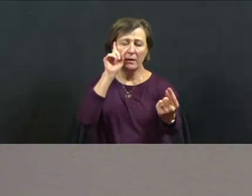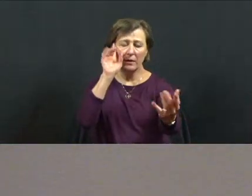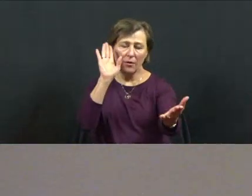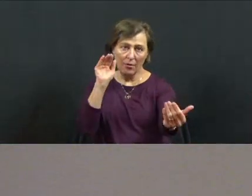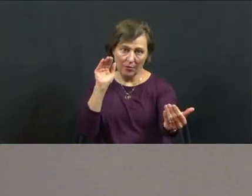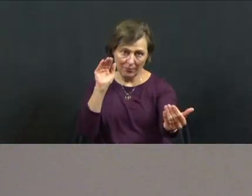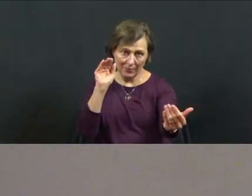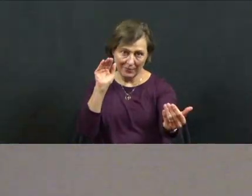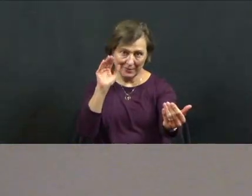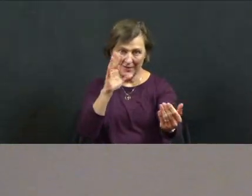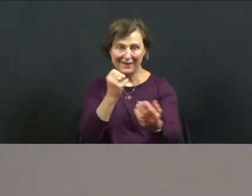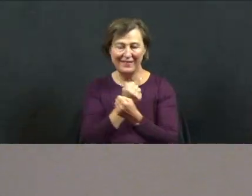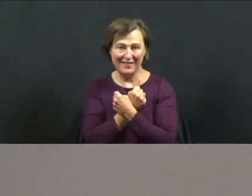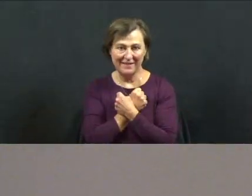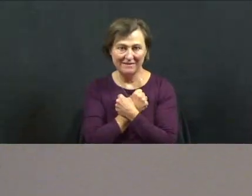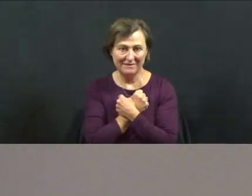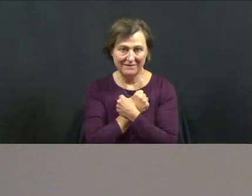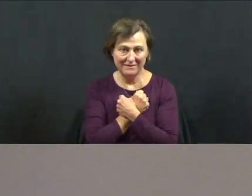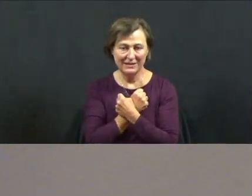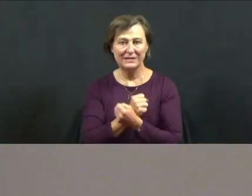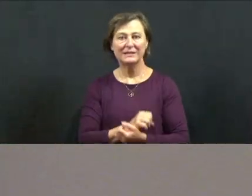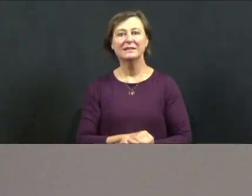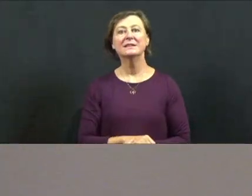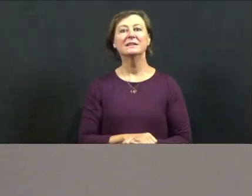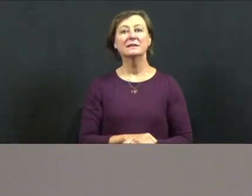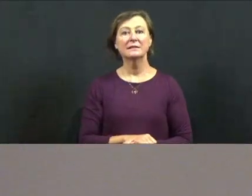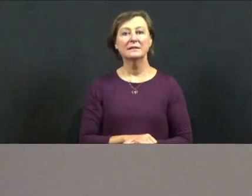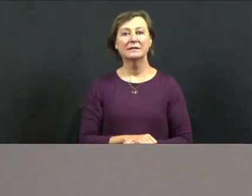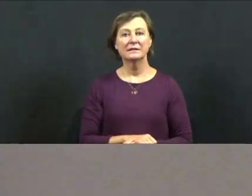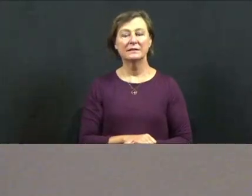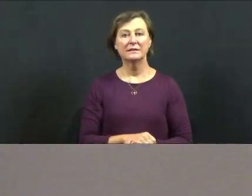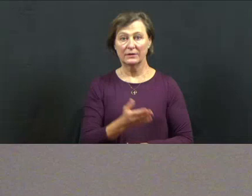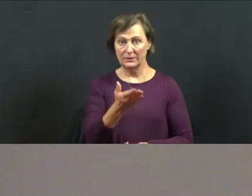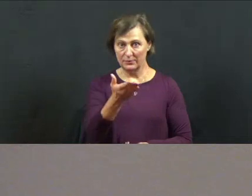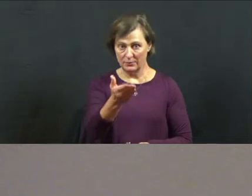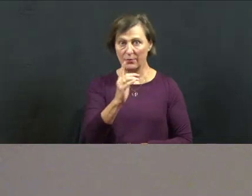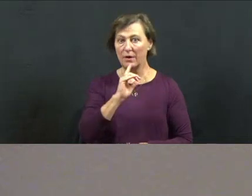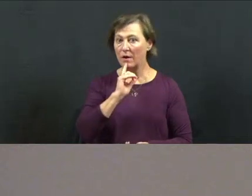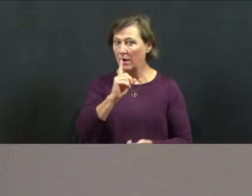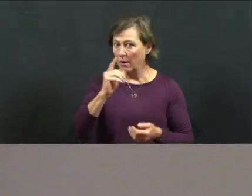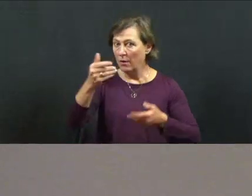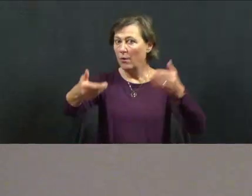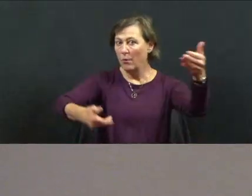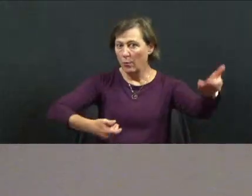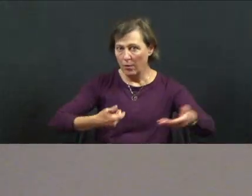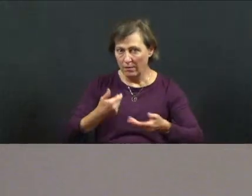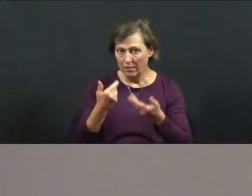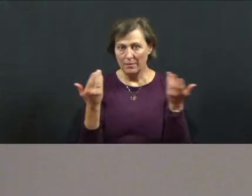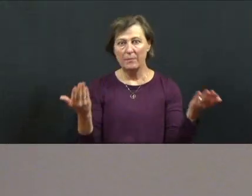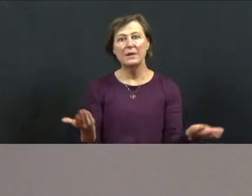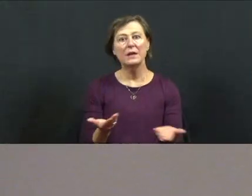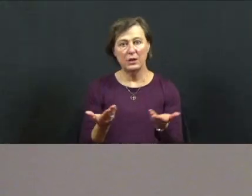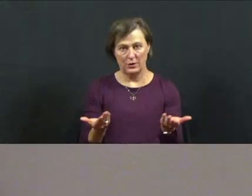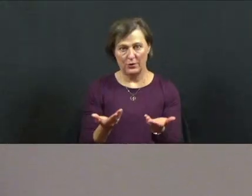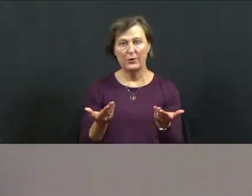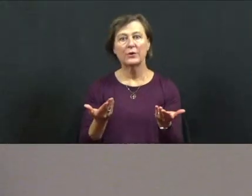and in love. You are welcome here. I just want to